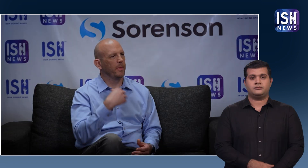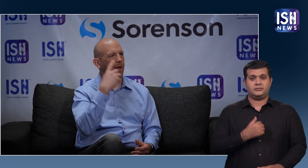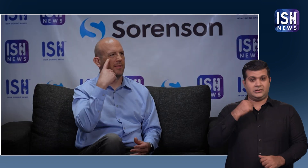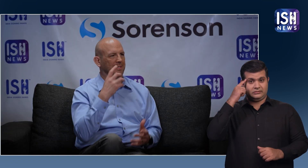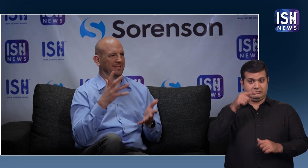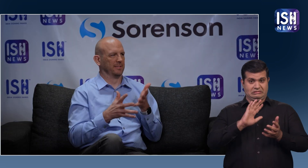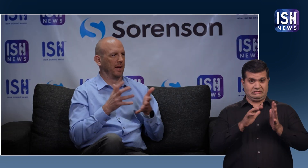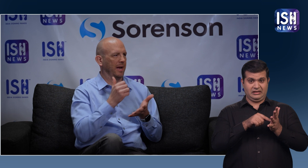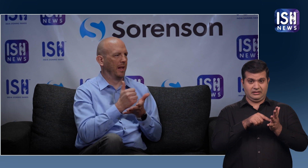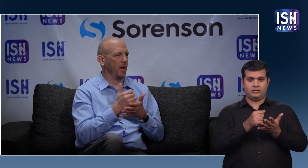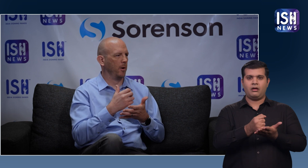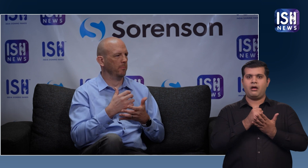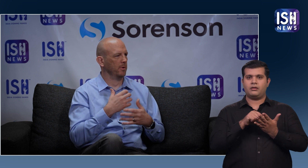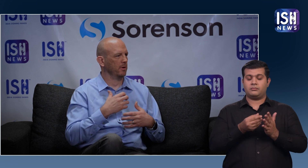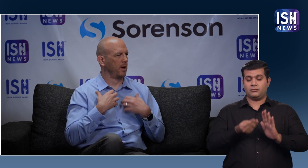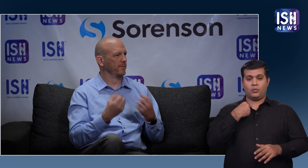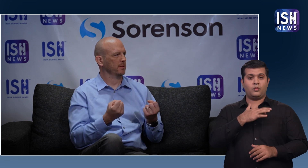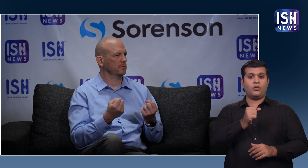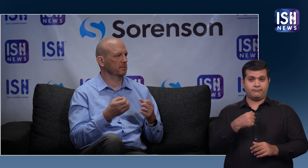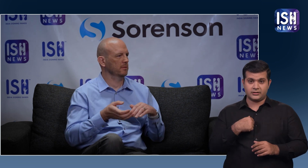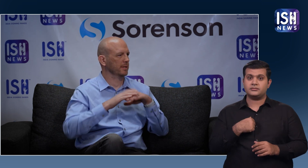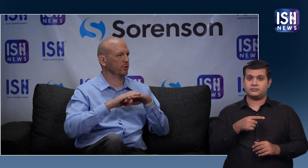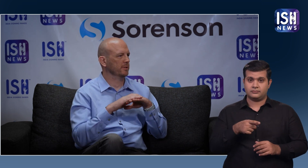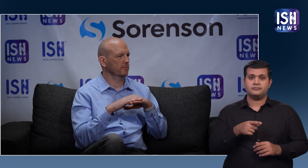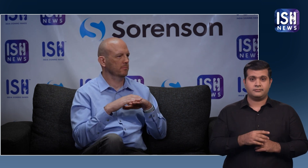I think Sign Language helped me build my confidence.